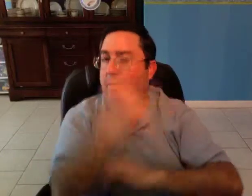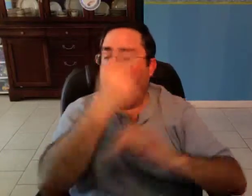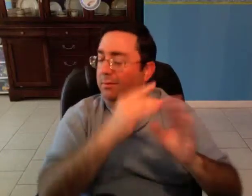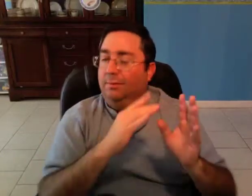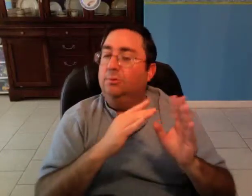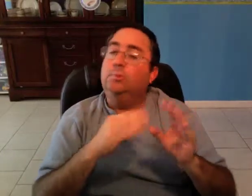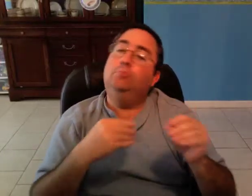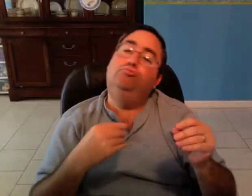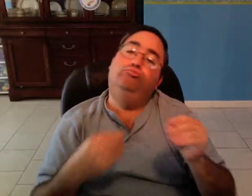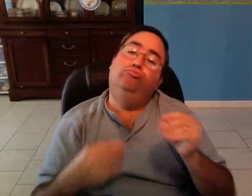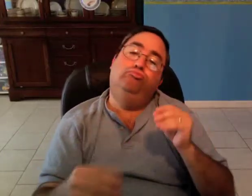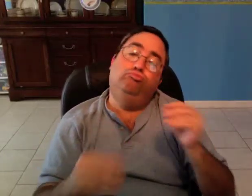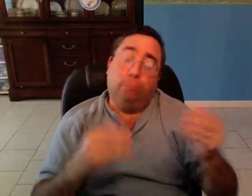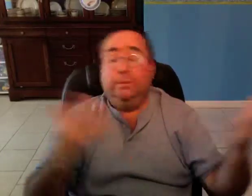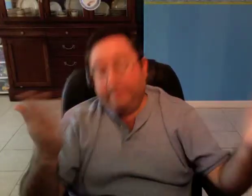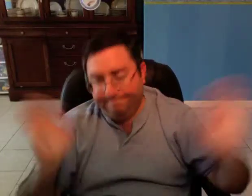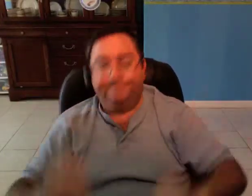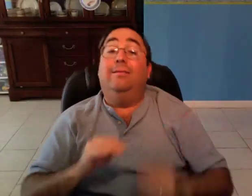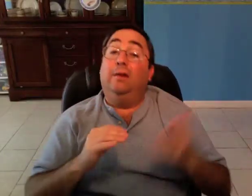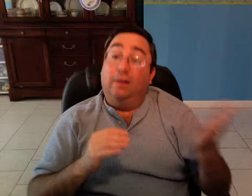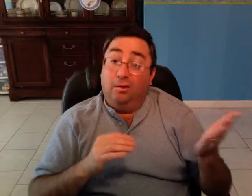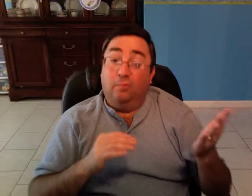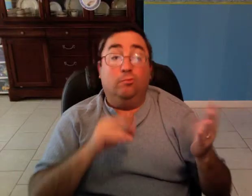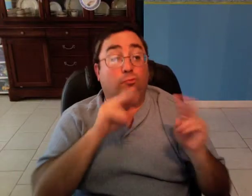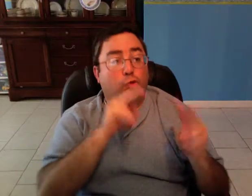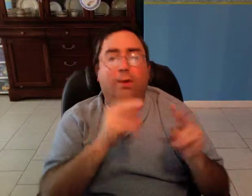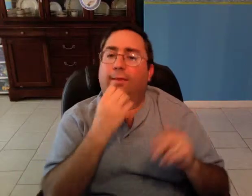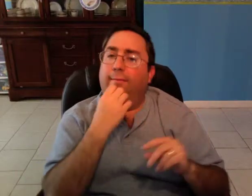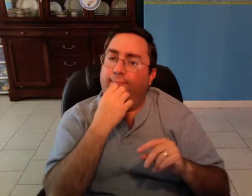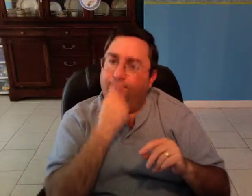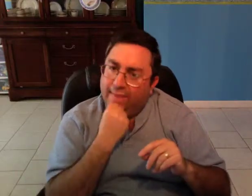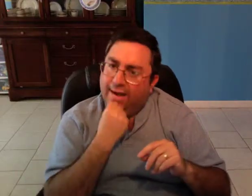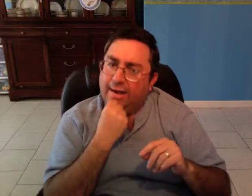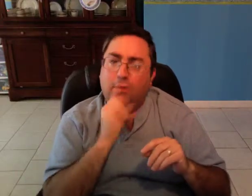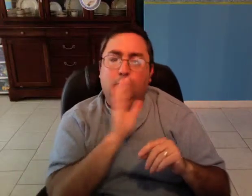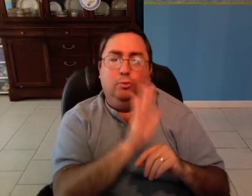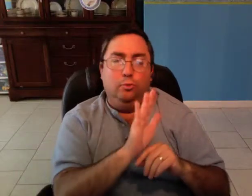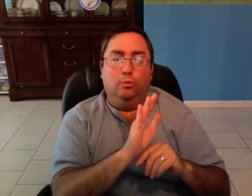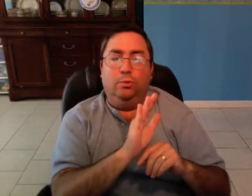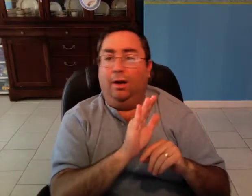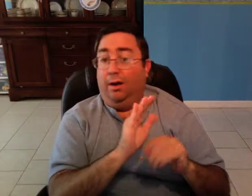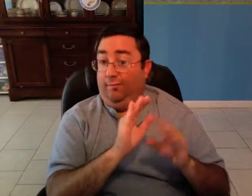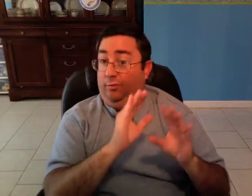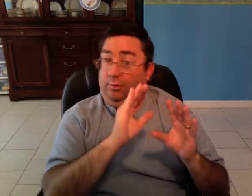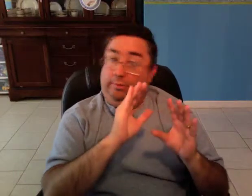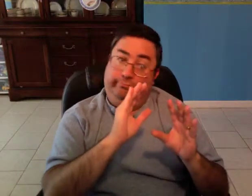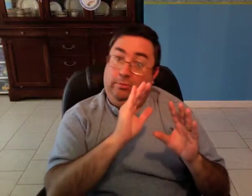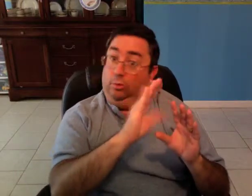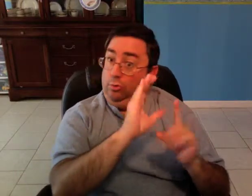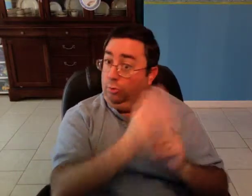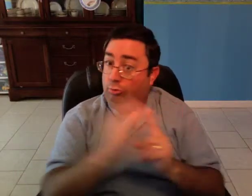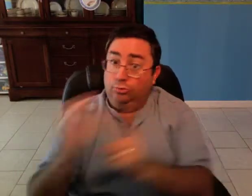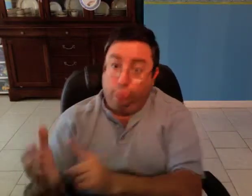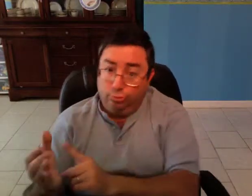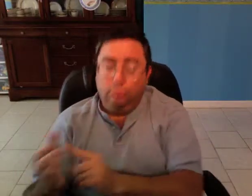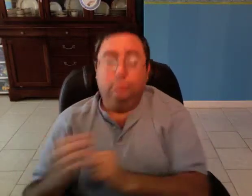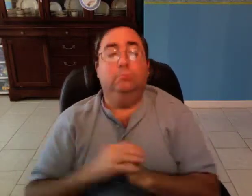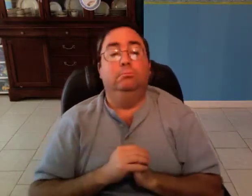When you look at the values of those cultures,